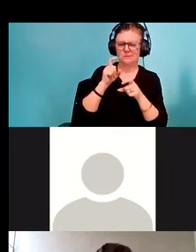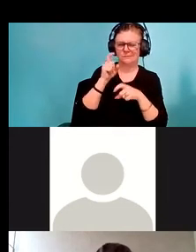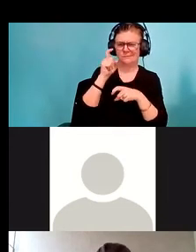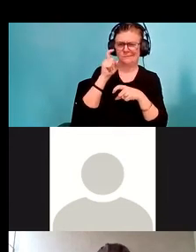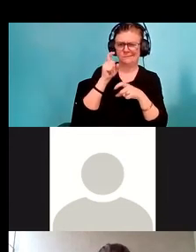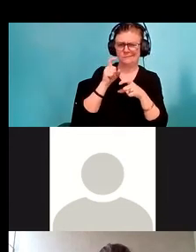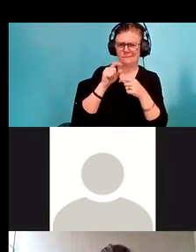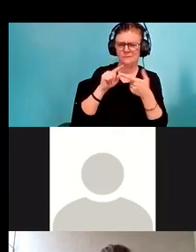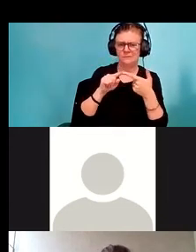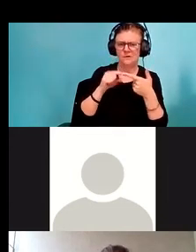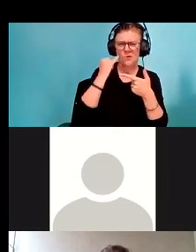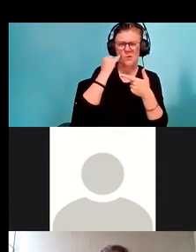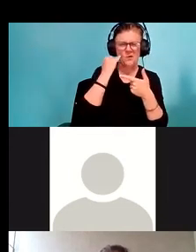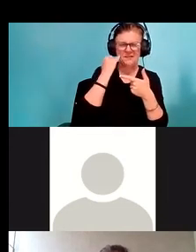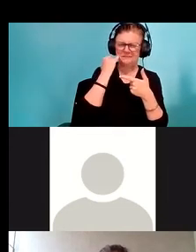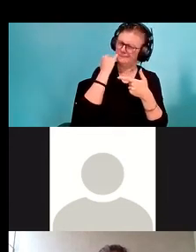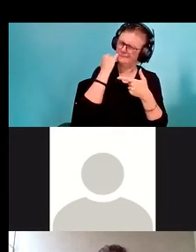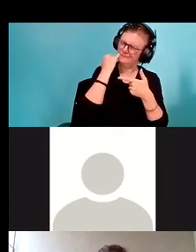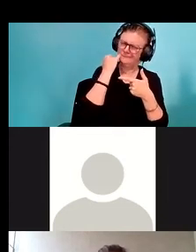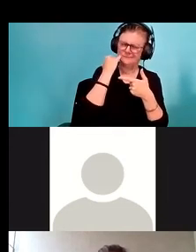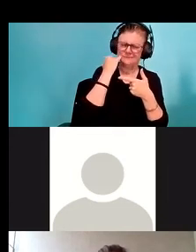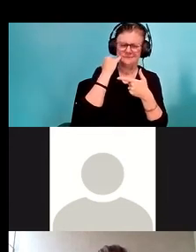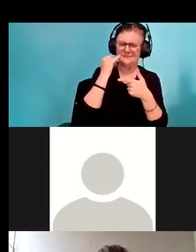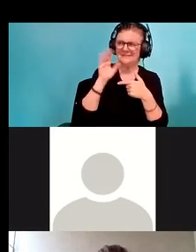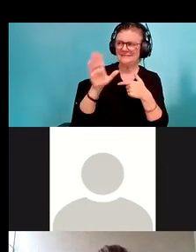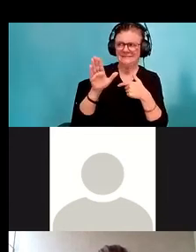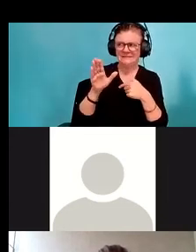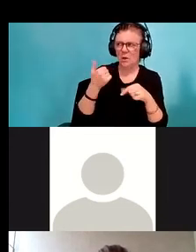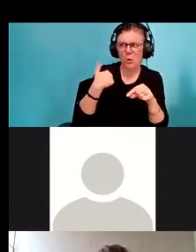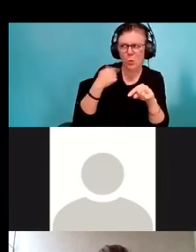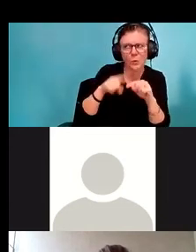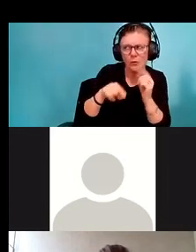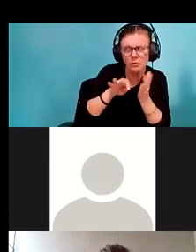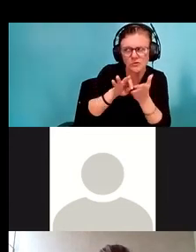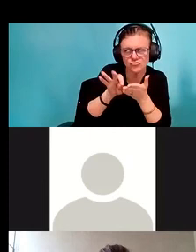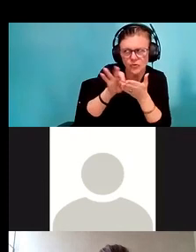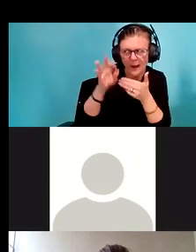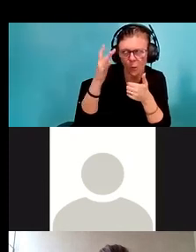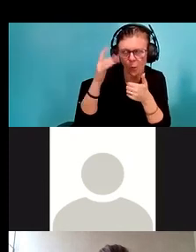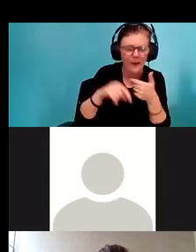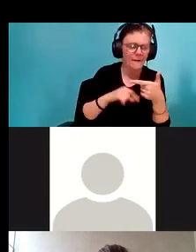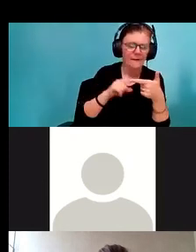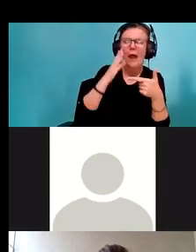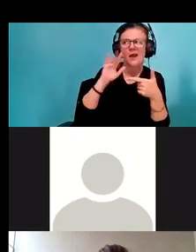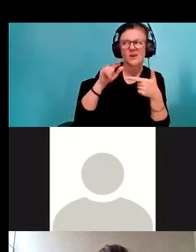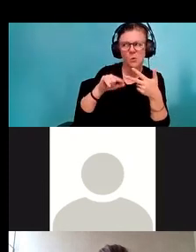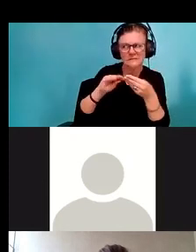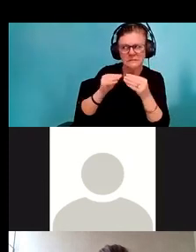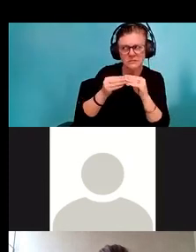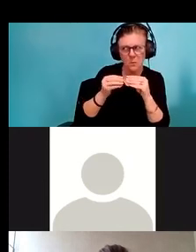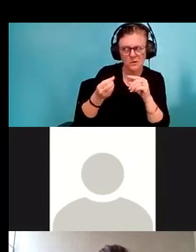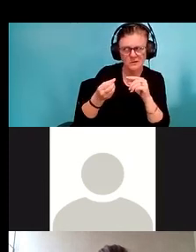or that you know was not able to be tracked. So maybe you had to put in dummy data